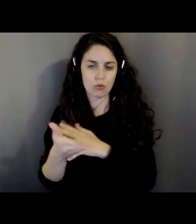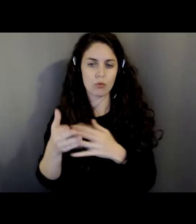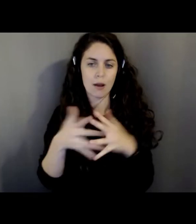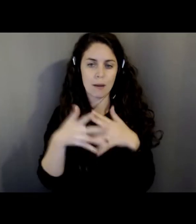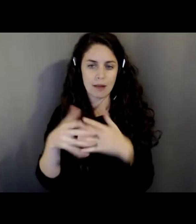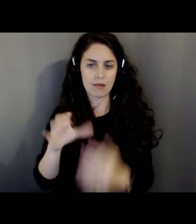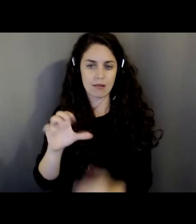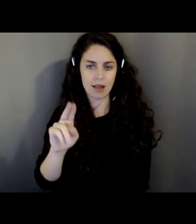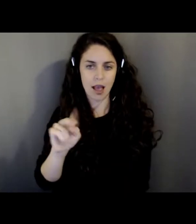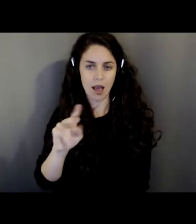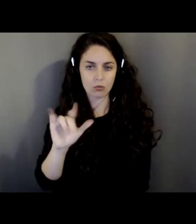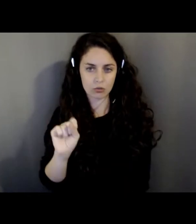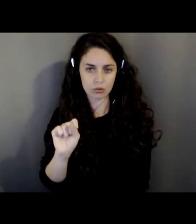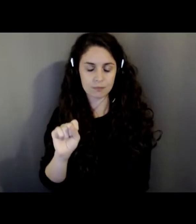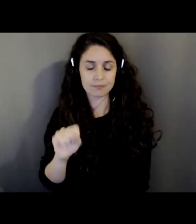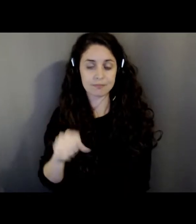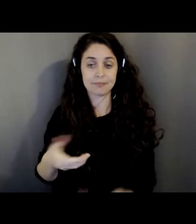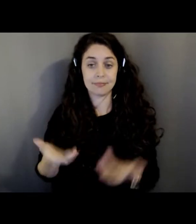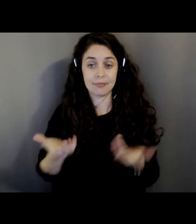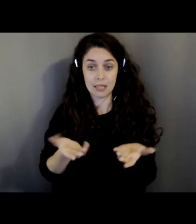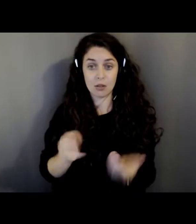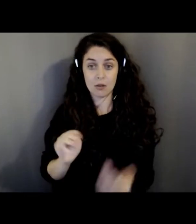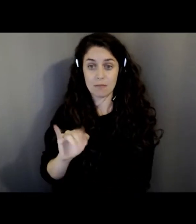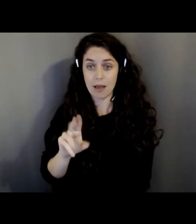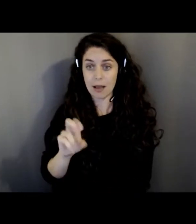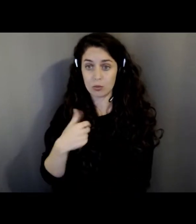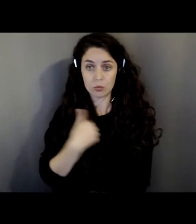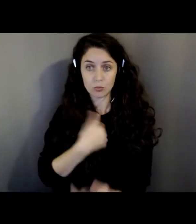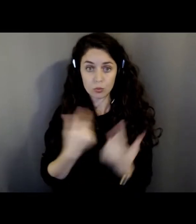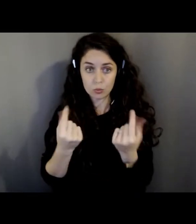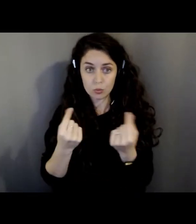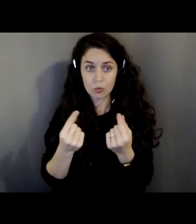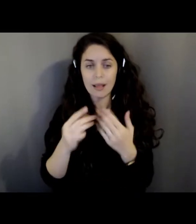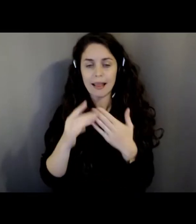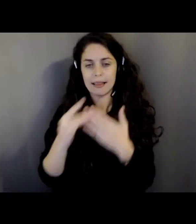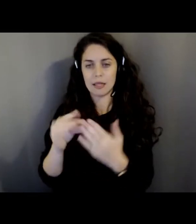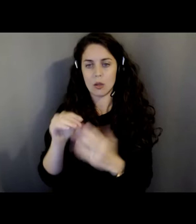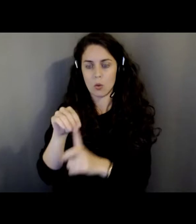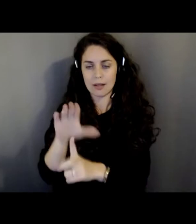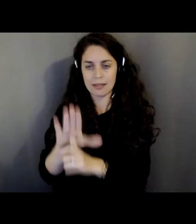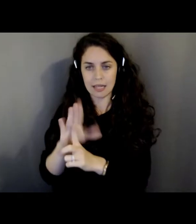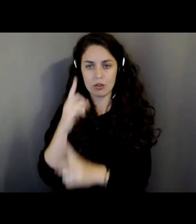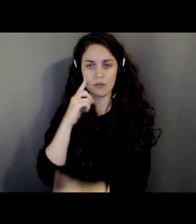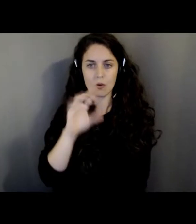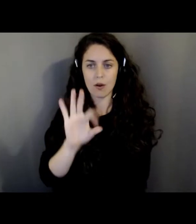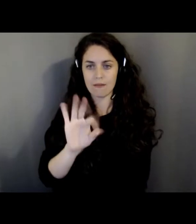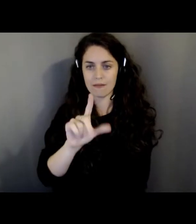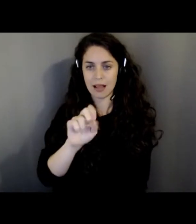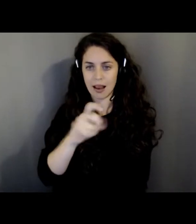MIUSA does is we lead the orientation component for FLEX and YES students with disabilities.